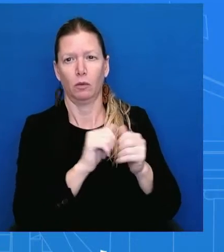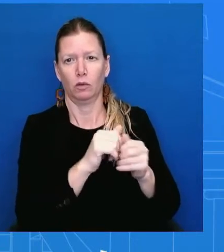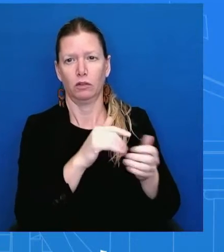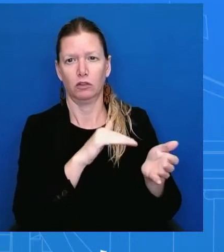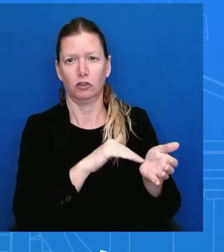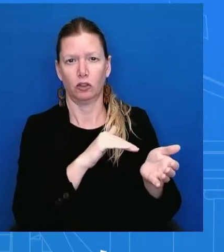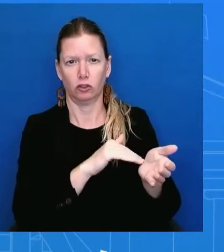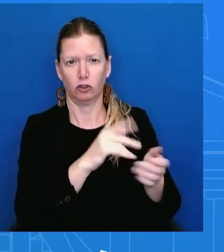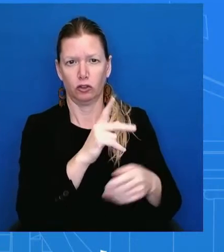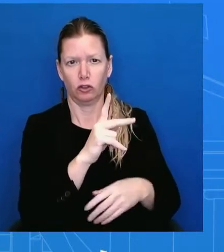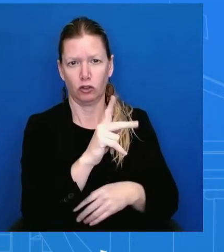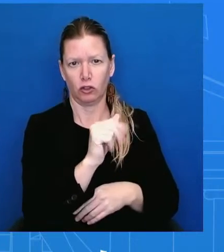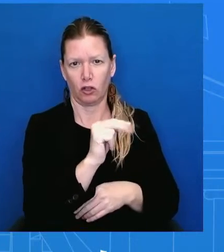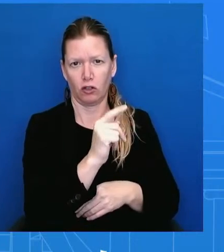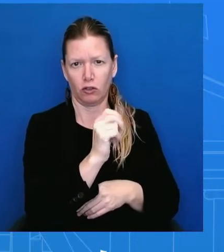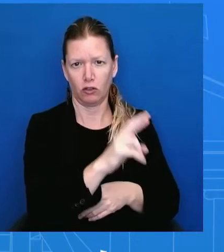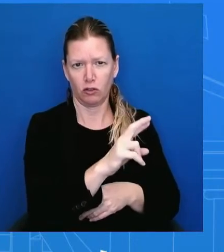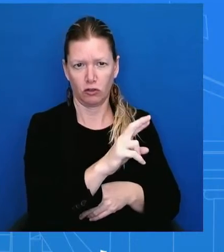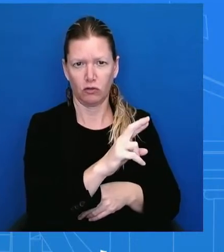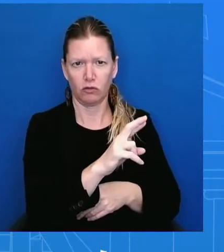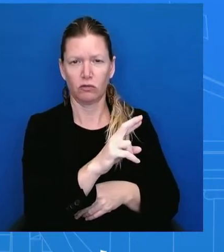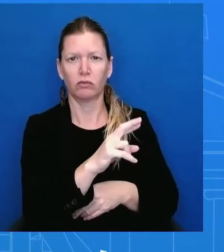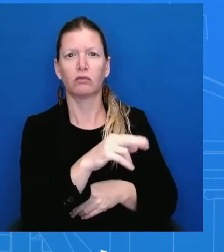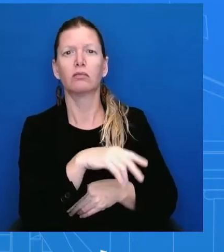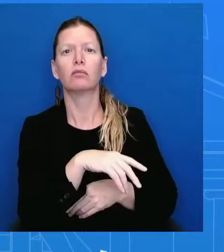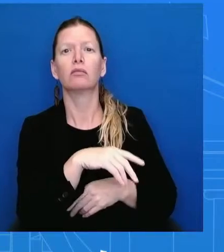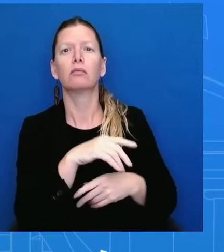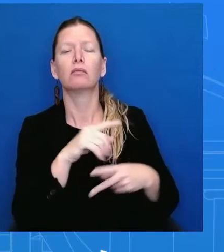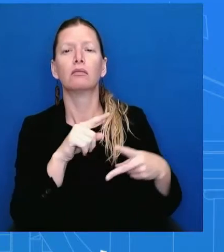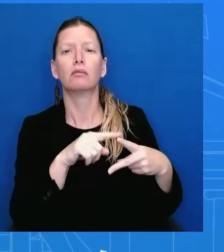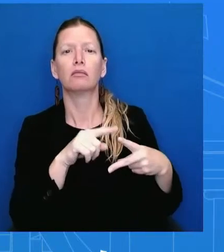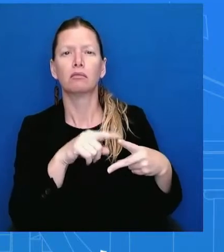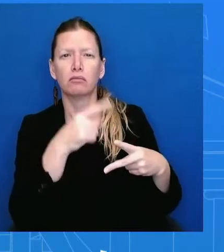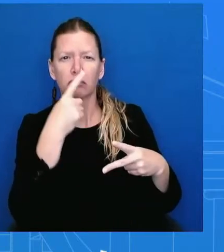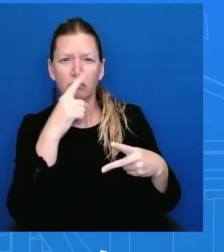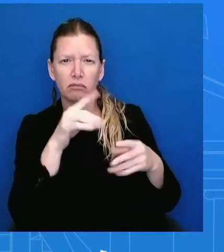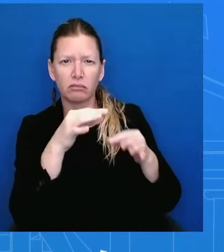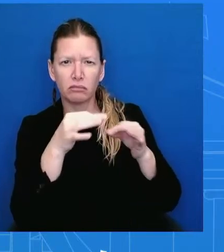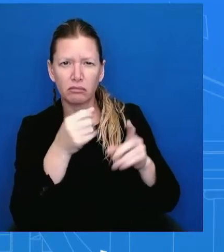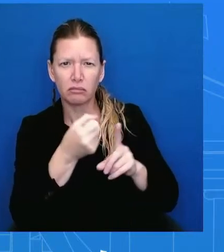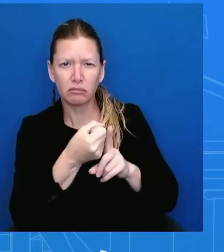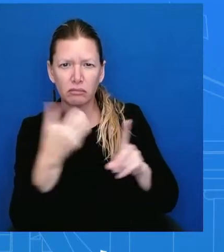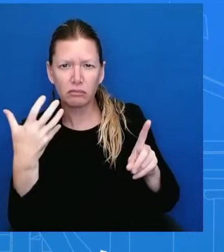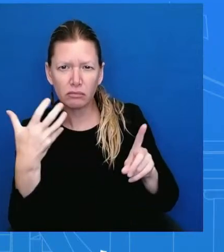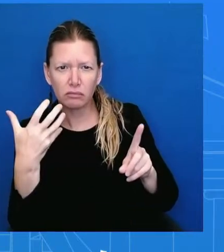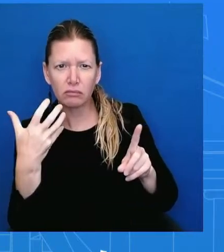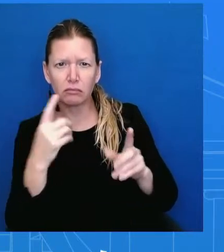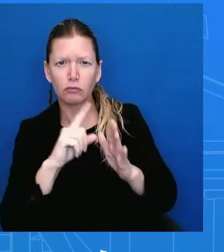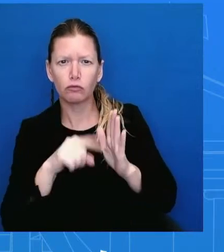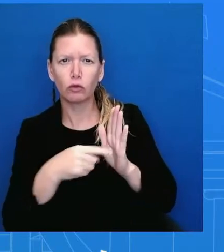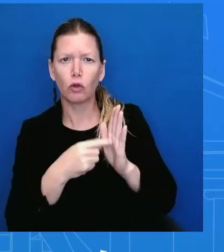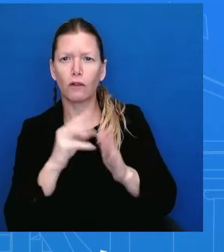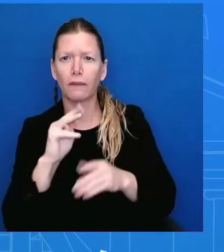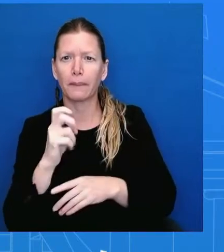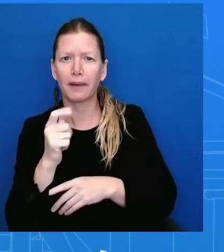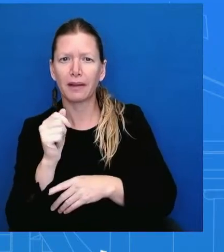Does she oversee care for some of those military personnel that you were referencing as a group, or does she oversee care for the president?